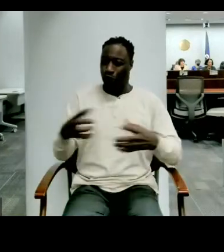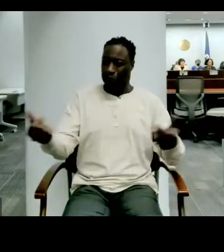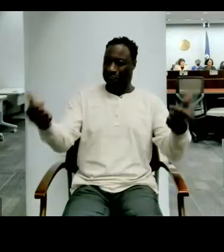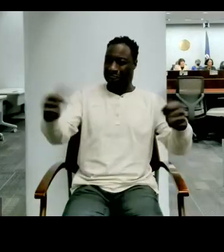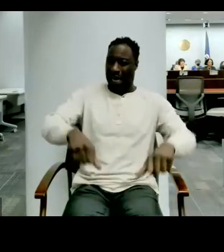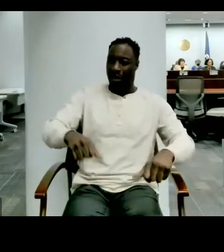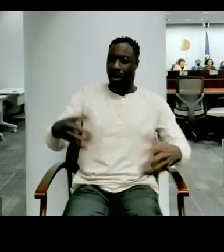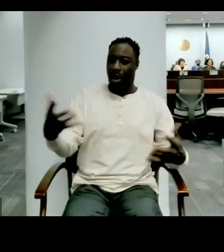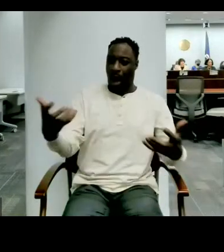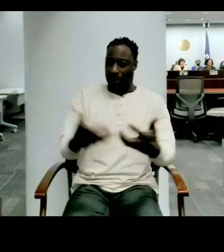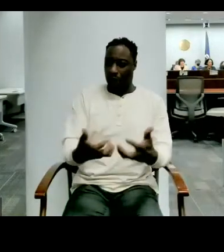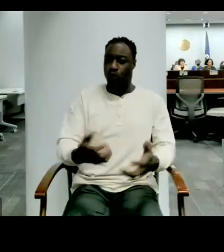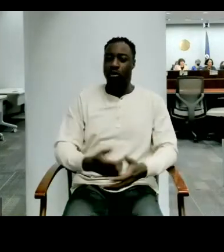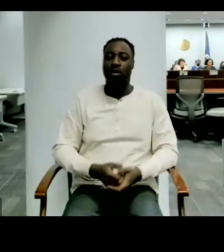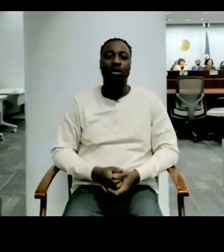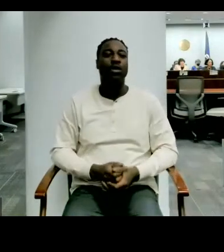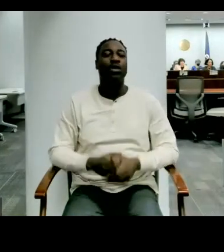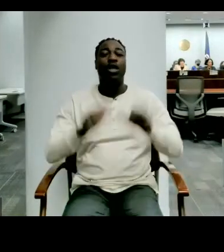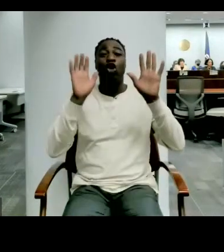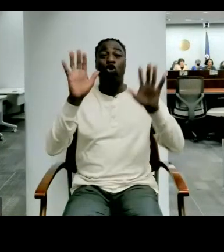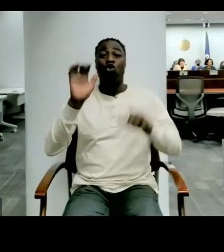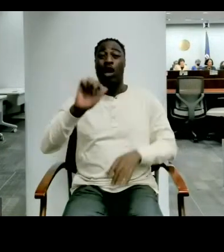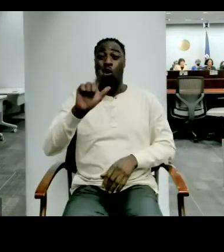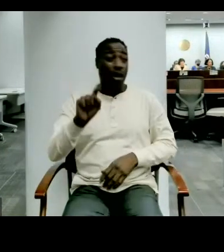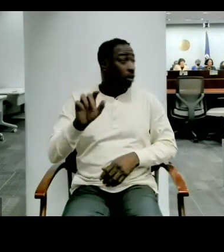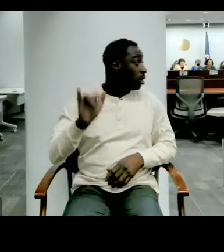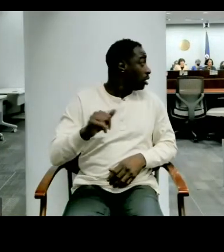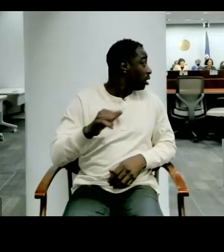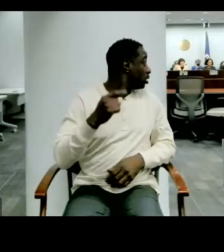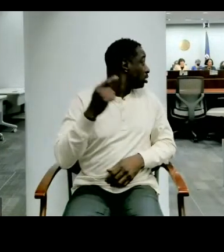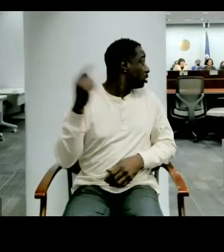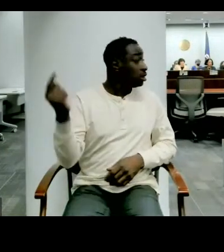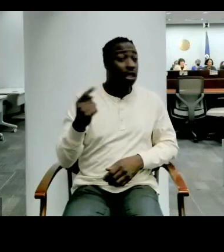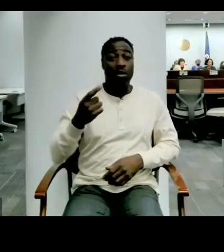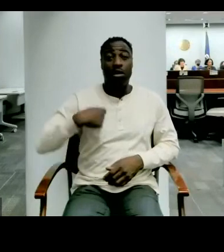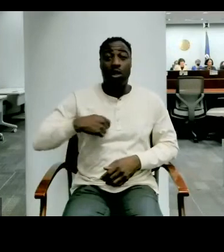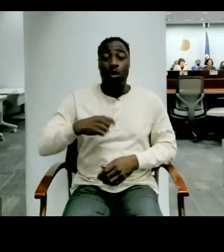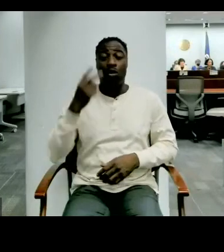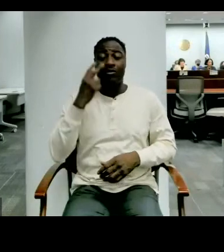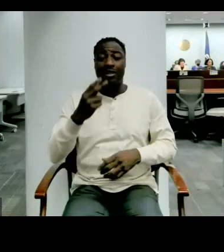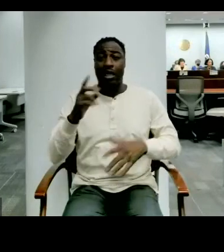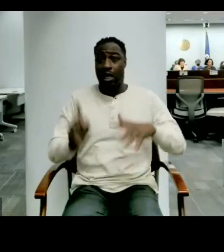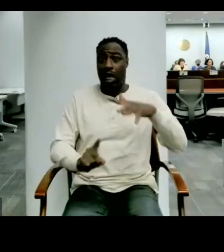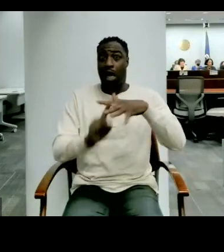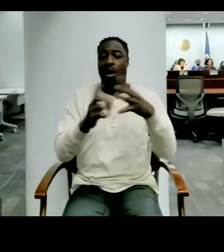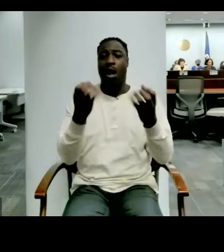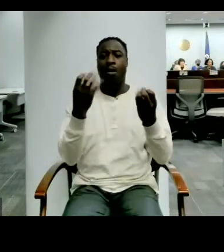That is a great question and that is something we have seen come up on several occasions. I think